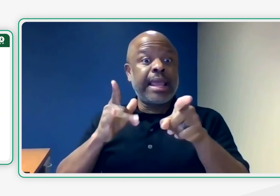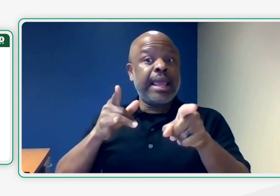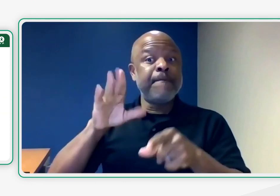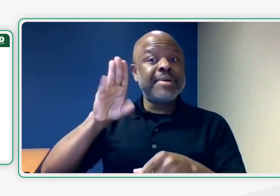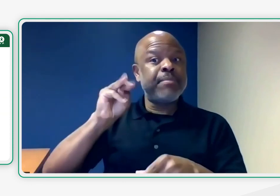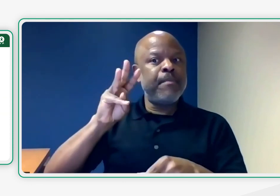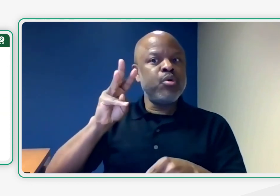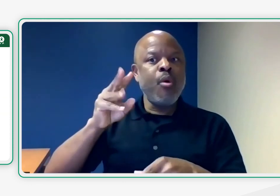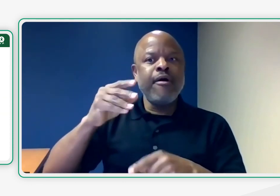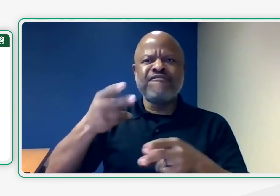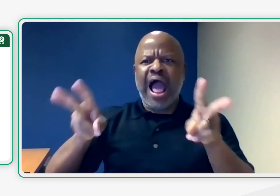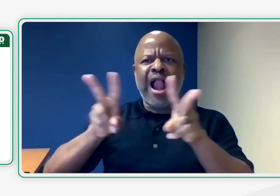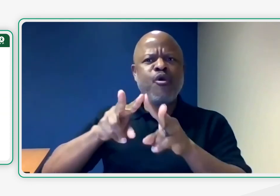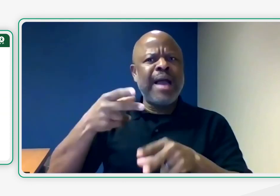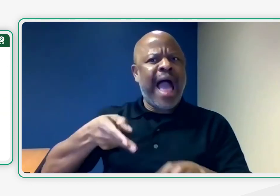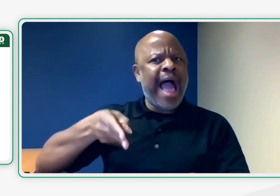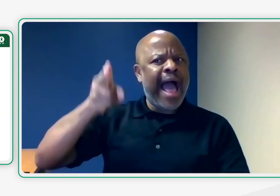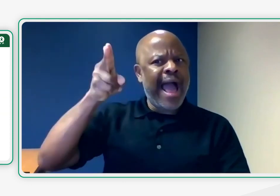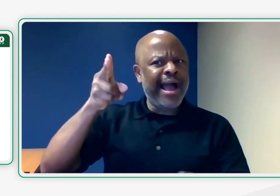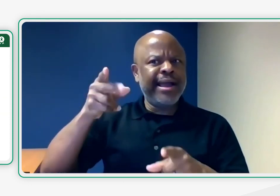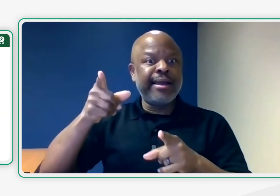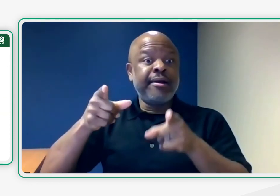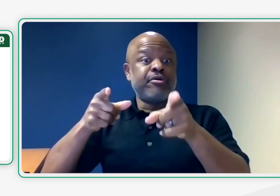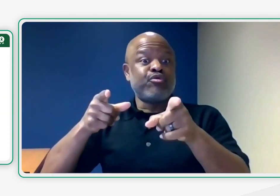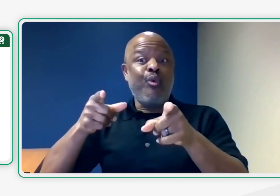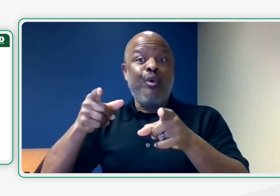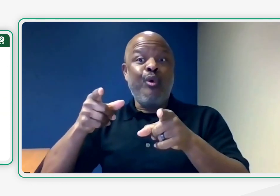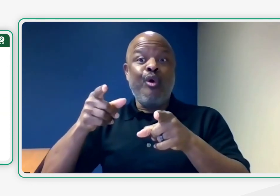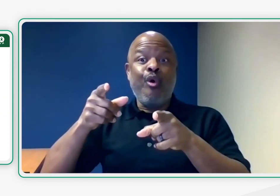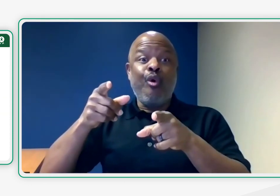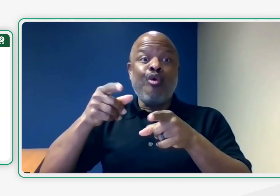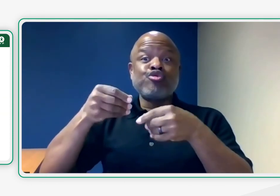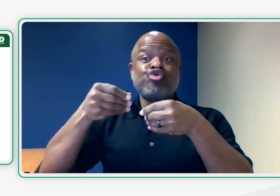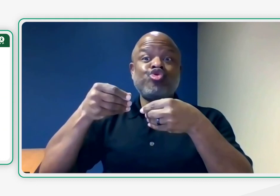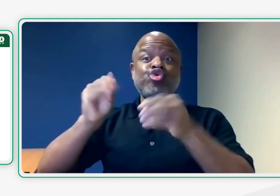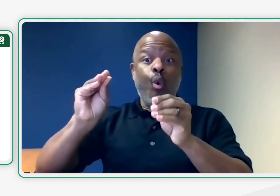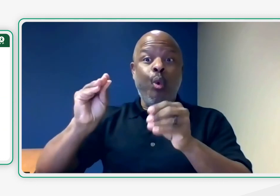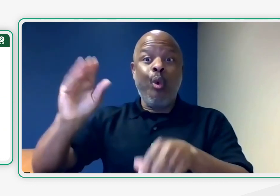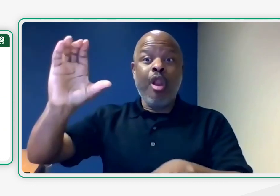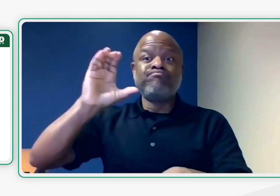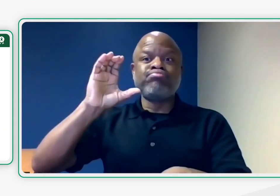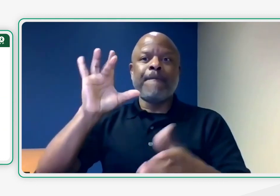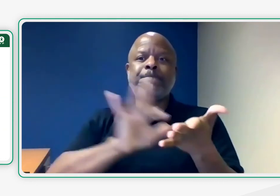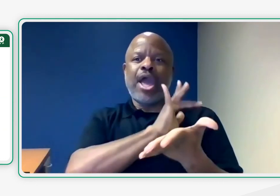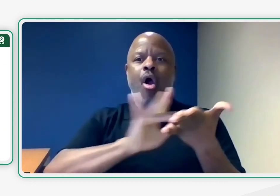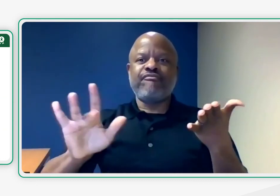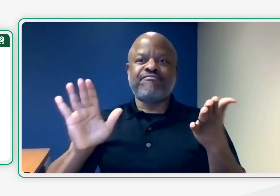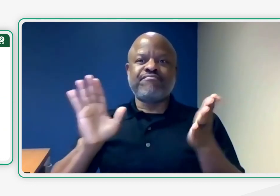a company that specializes in fixing BMWs. And keep in mind that this has really high value.